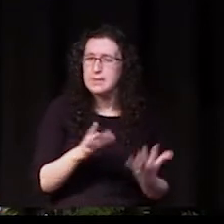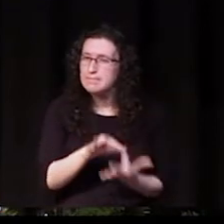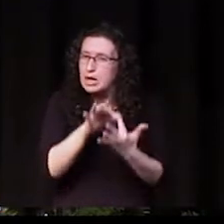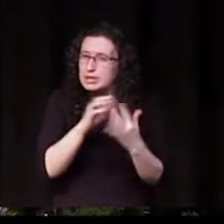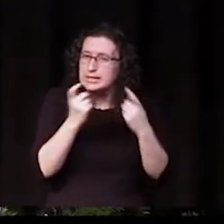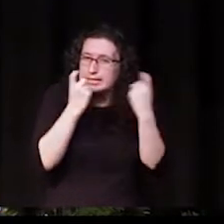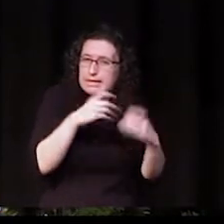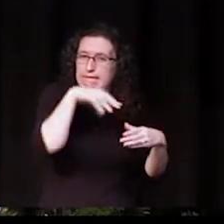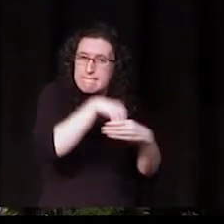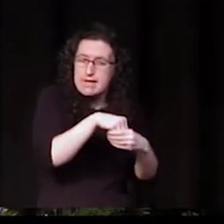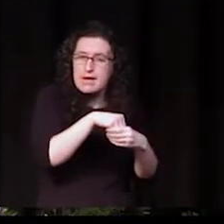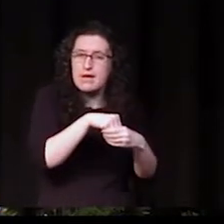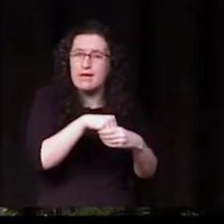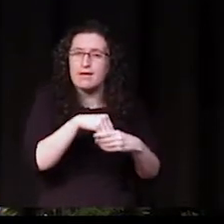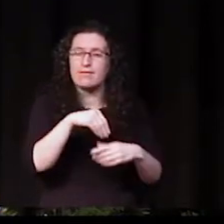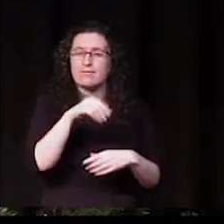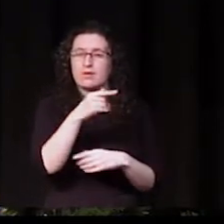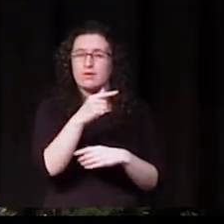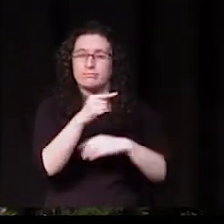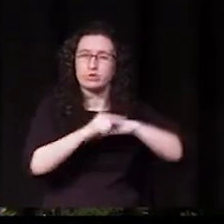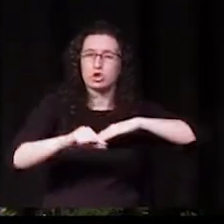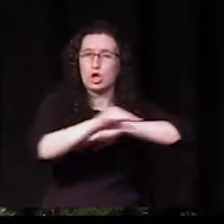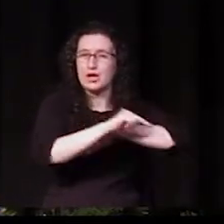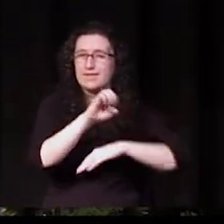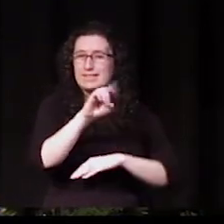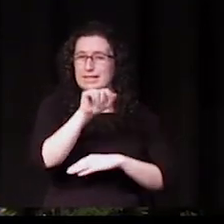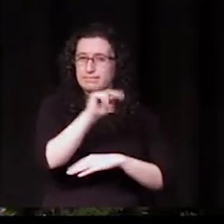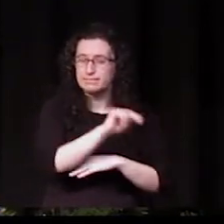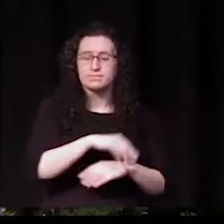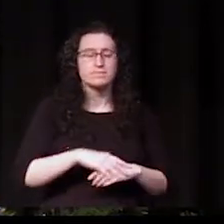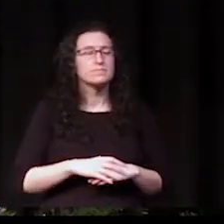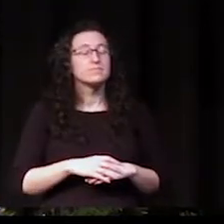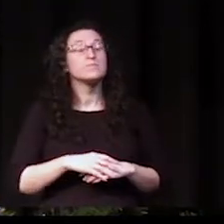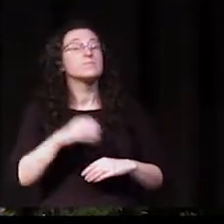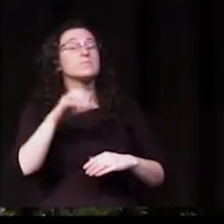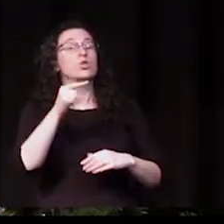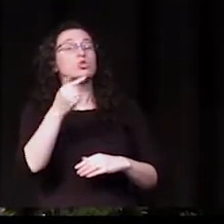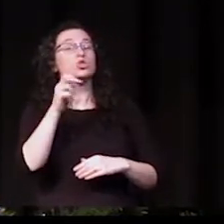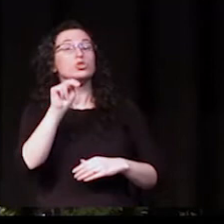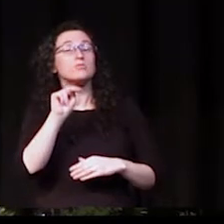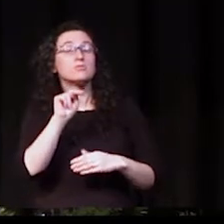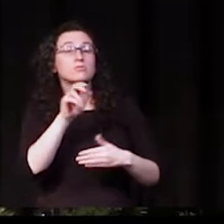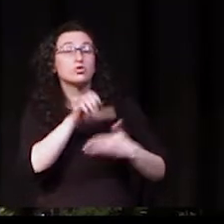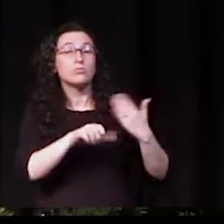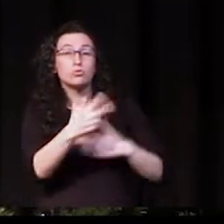To pray as I read through the chapter of Genesis chapter three, and put myself in the story,